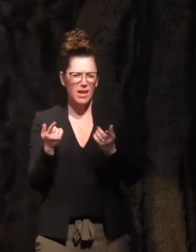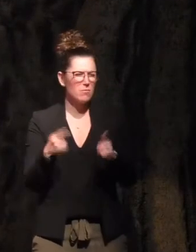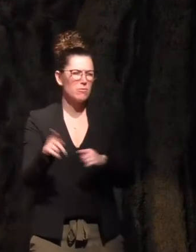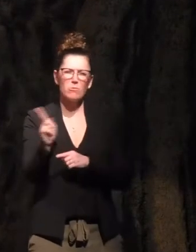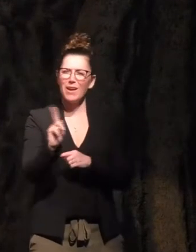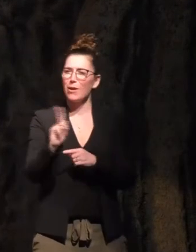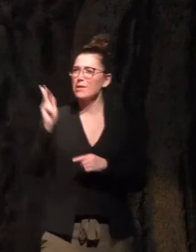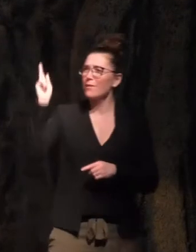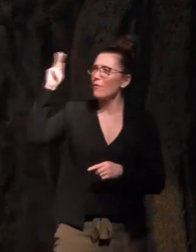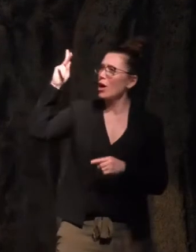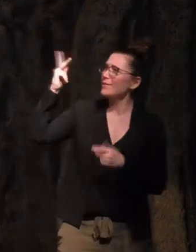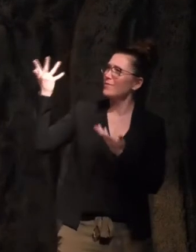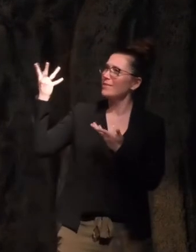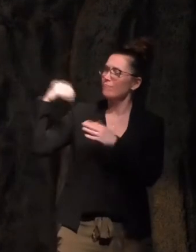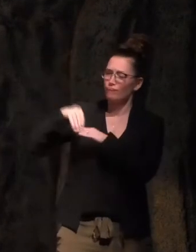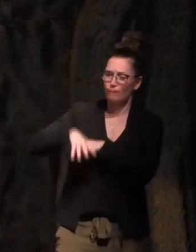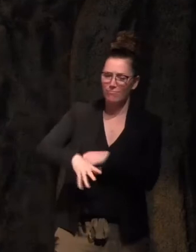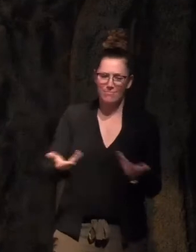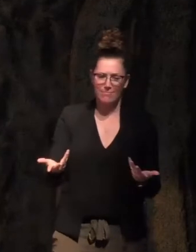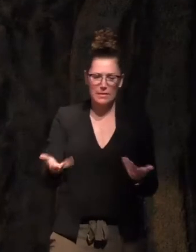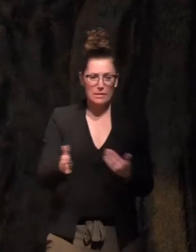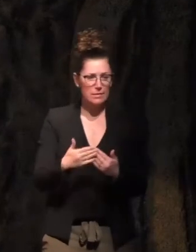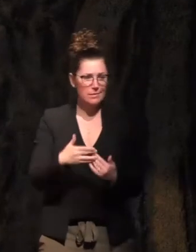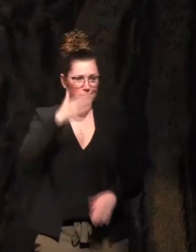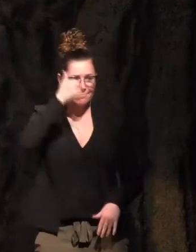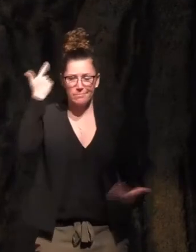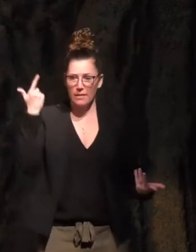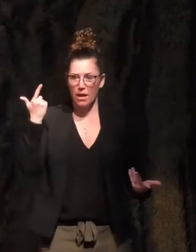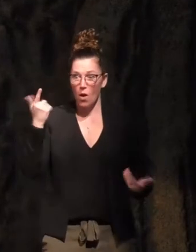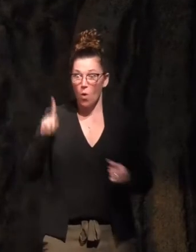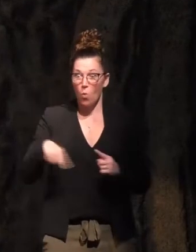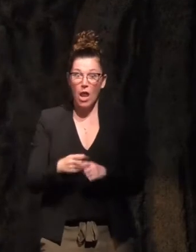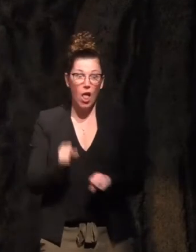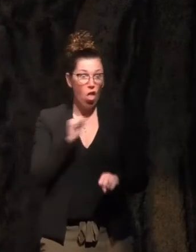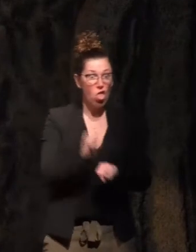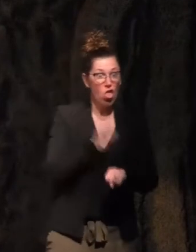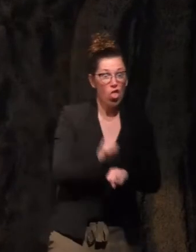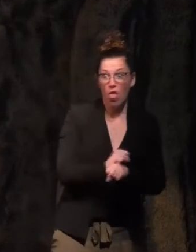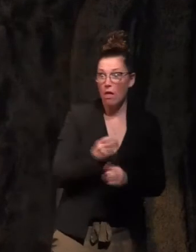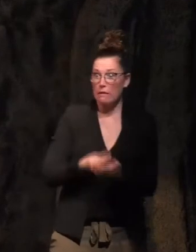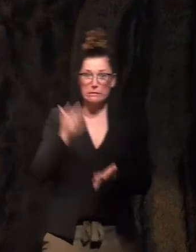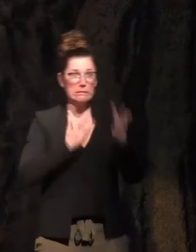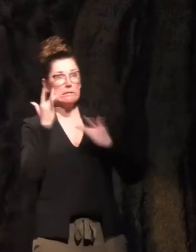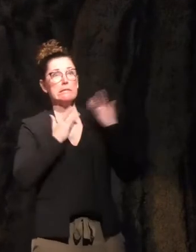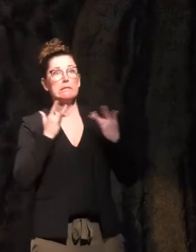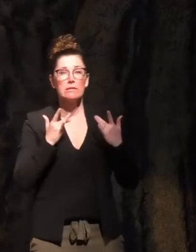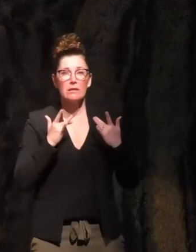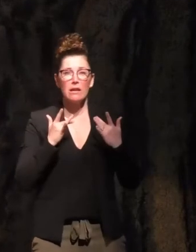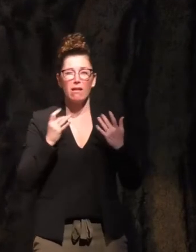It's the easiest thing to forget when you're overworked and underpaid, when you devote endless hours to an underappreciated,